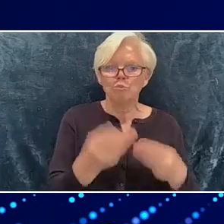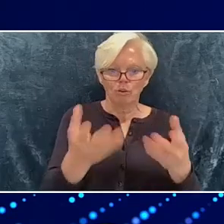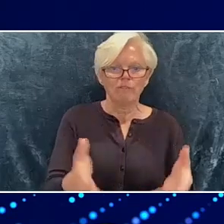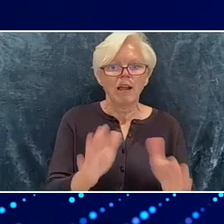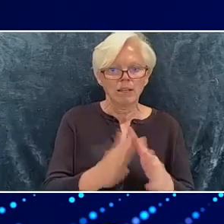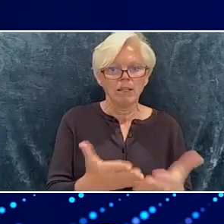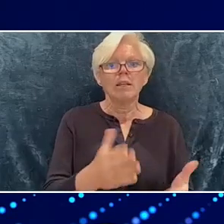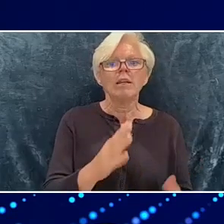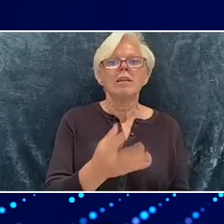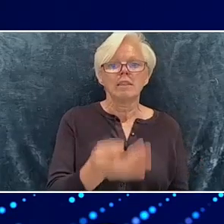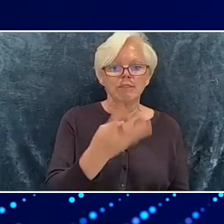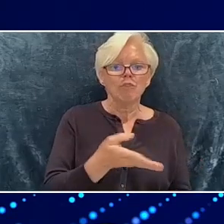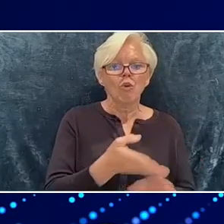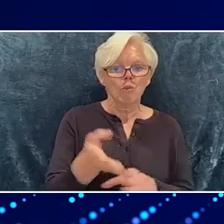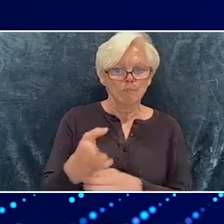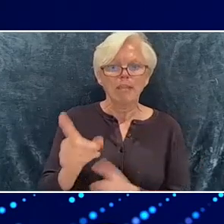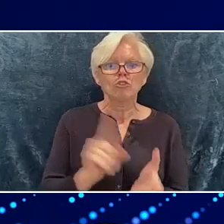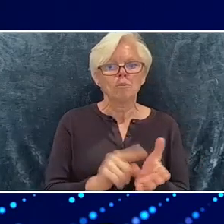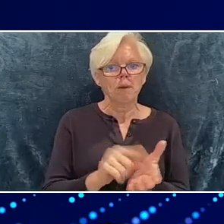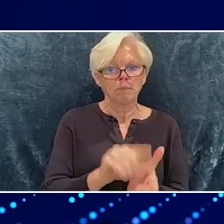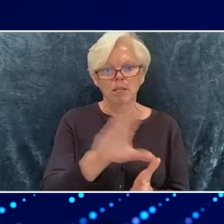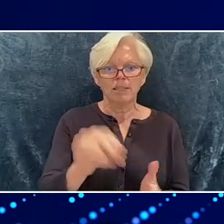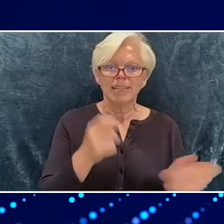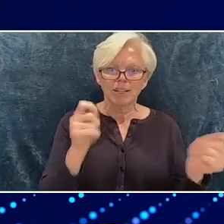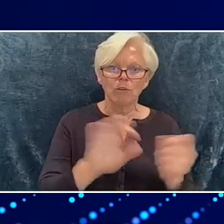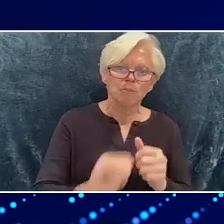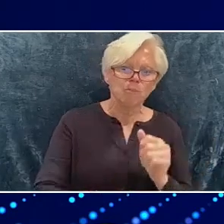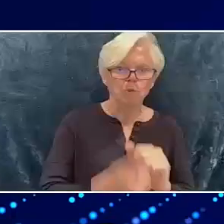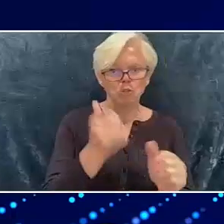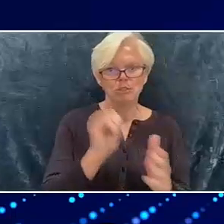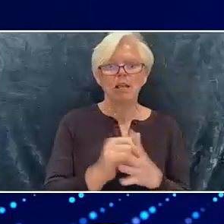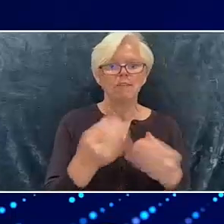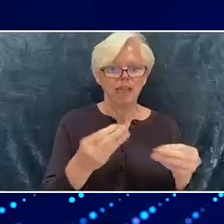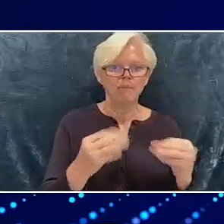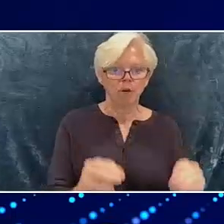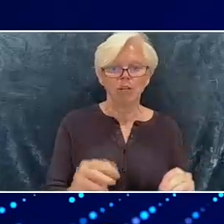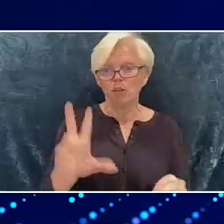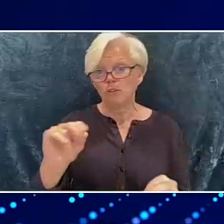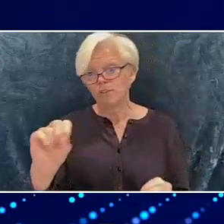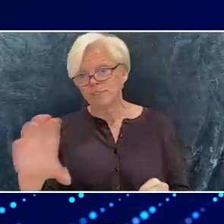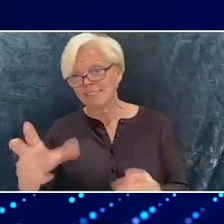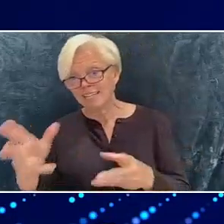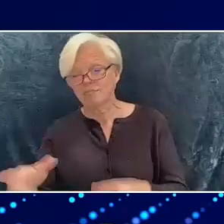publishers that control most of the market. You have 30 seconds remaining. I'm good.